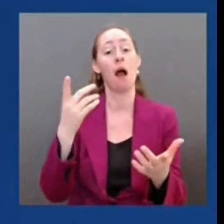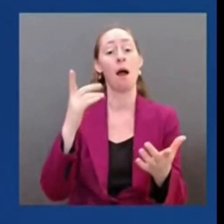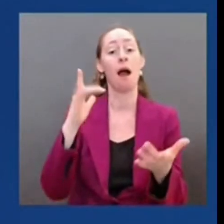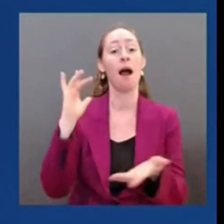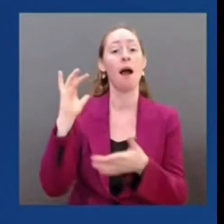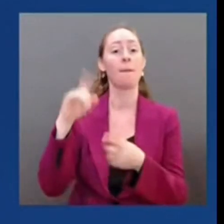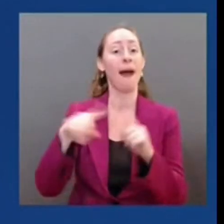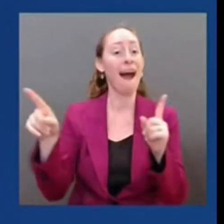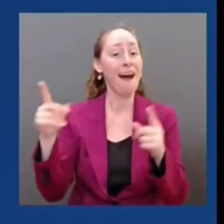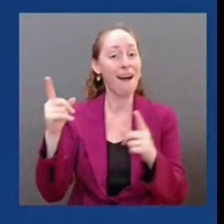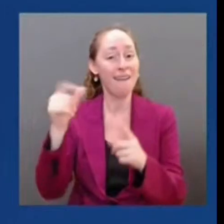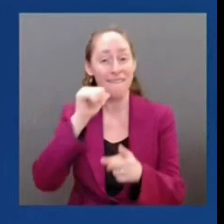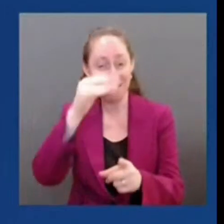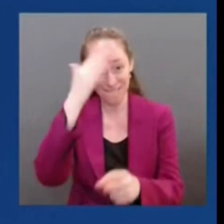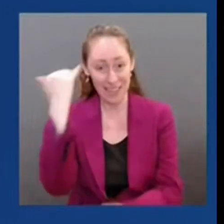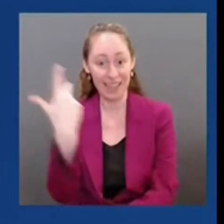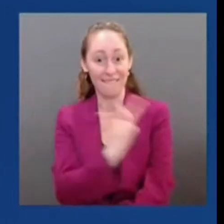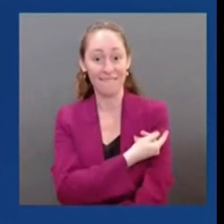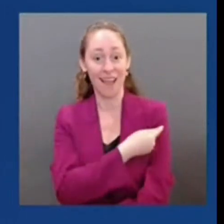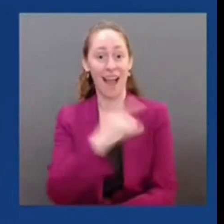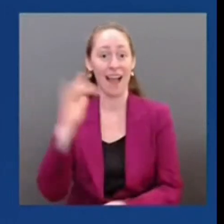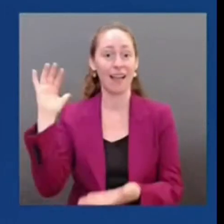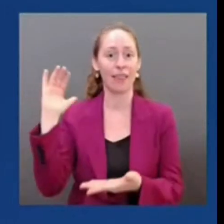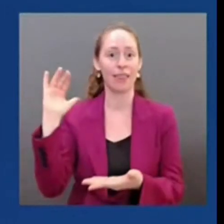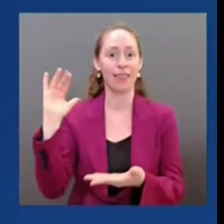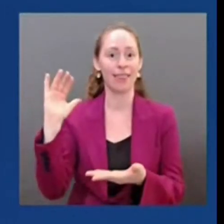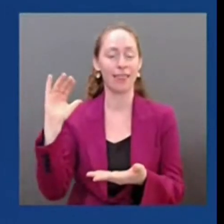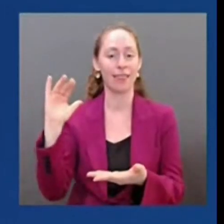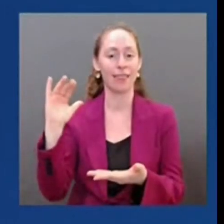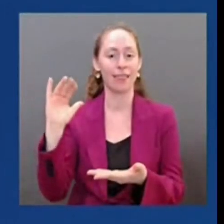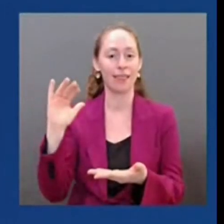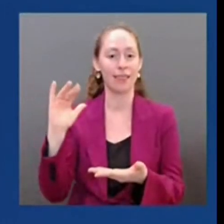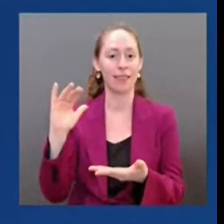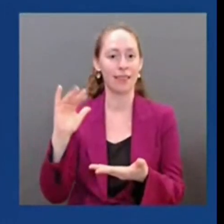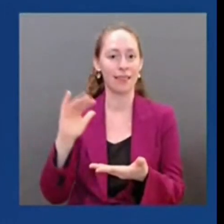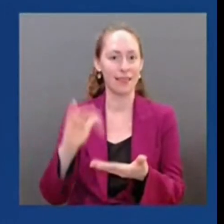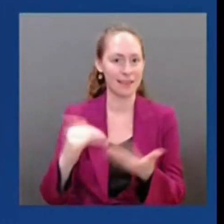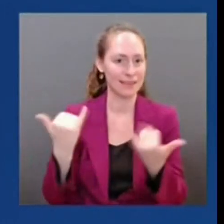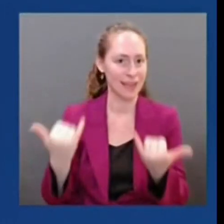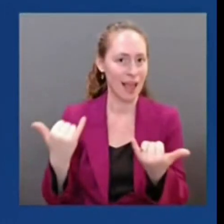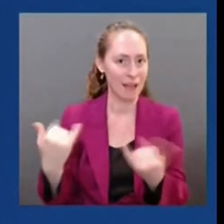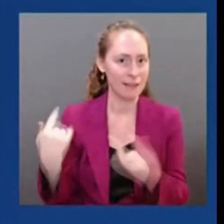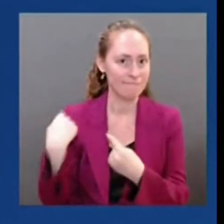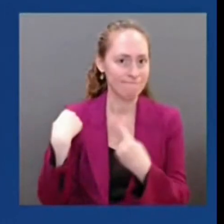VACCINES WANES OR BECOMES LESS PROTECTIVE OVER TIME ESPECIALLY